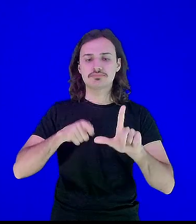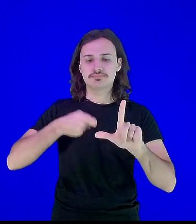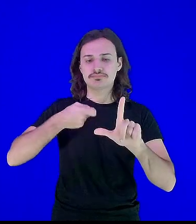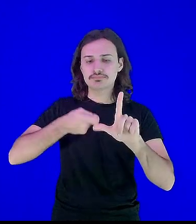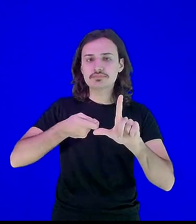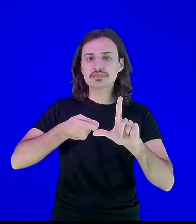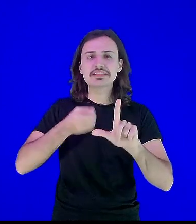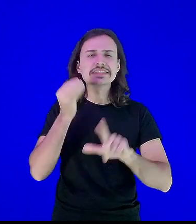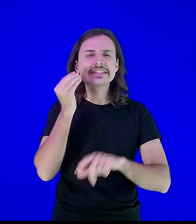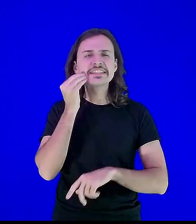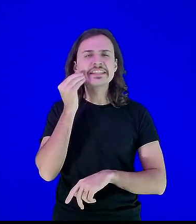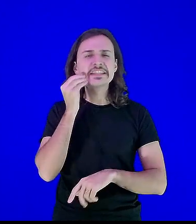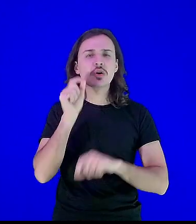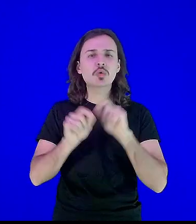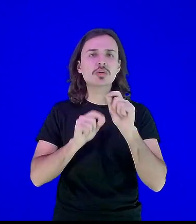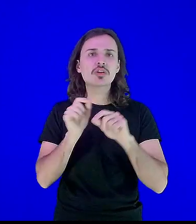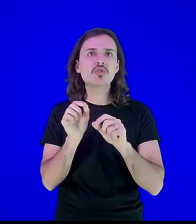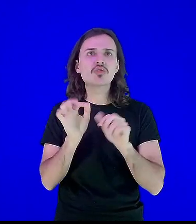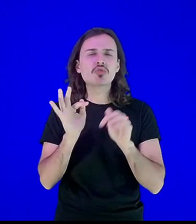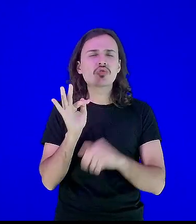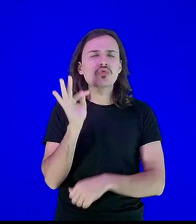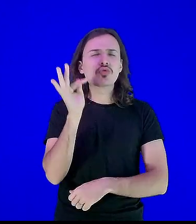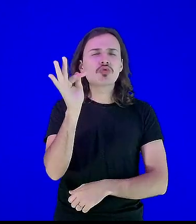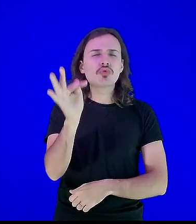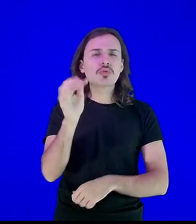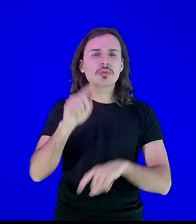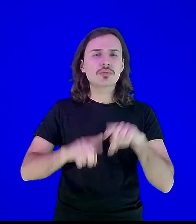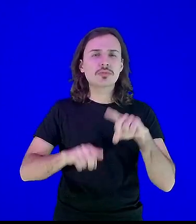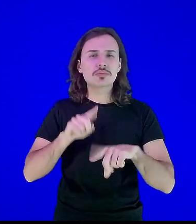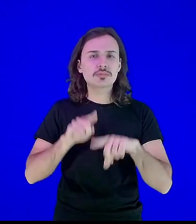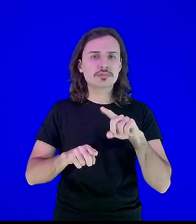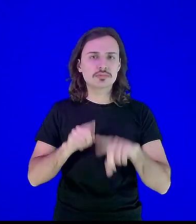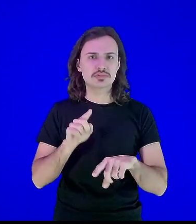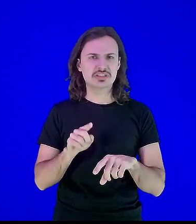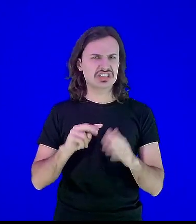that doesn't mean I'm going to be charging for everything no